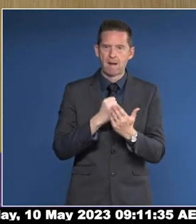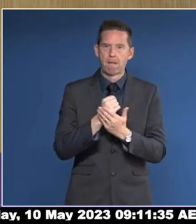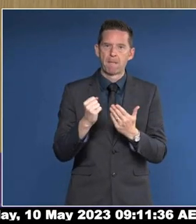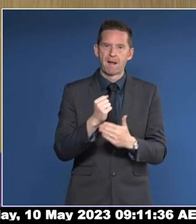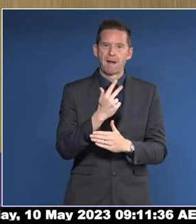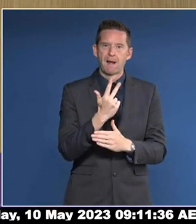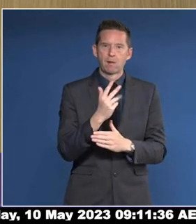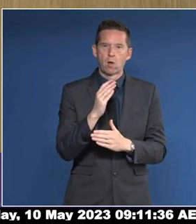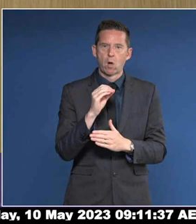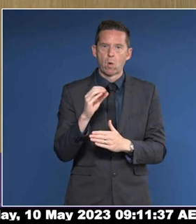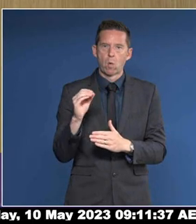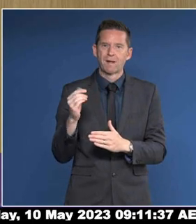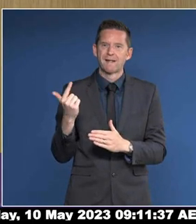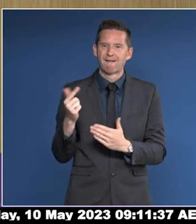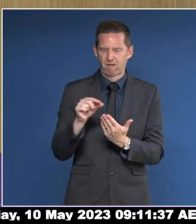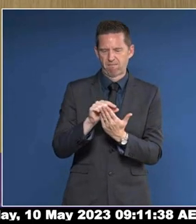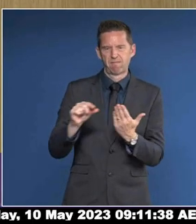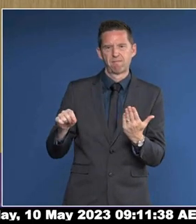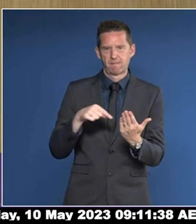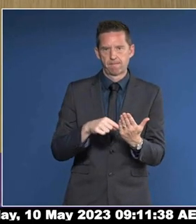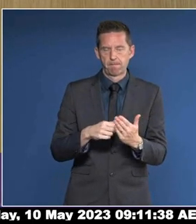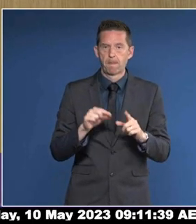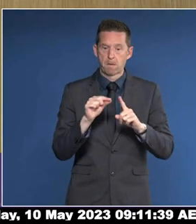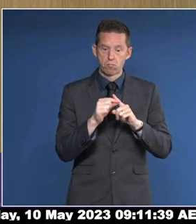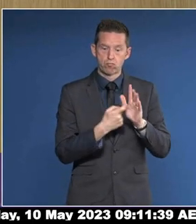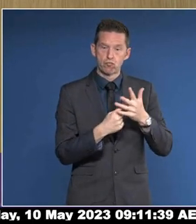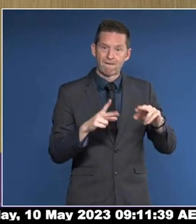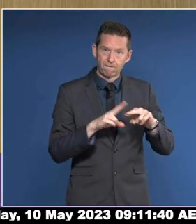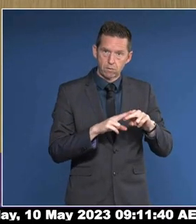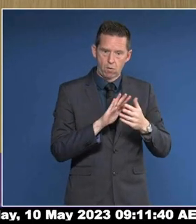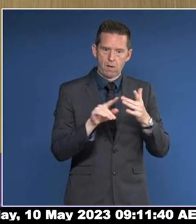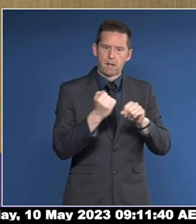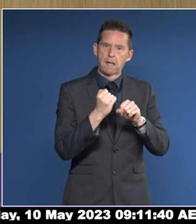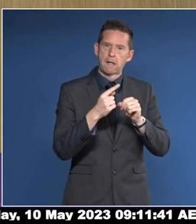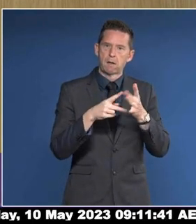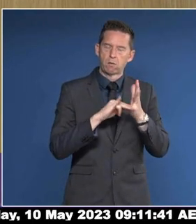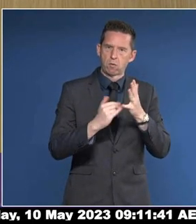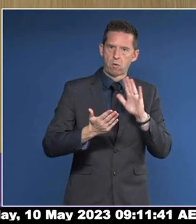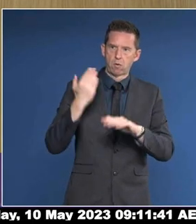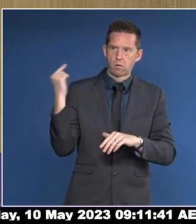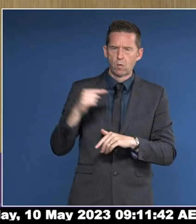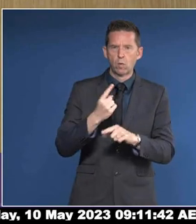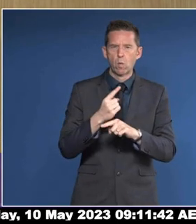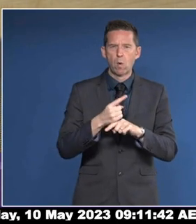Professor Higgins, on that occasion, talked about the model of child protection adopted